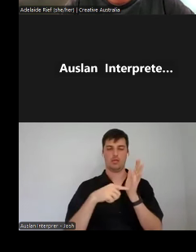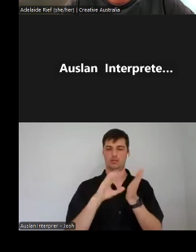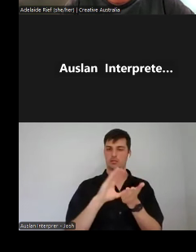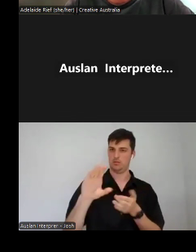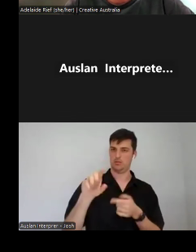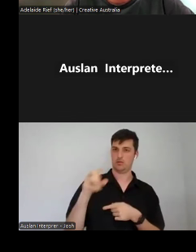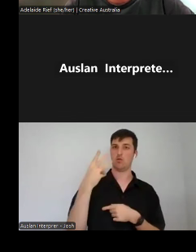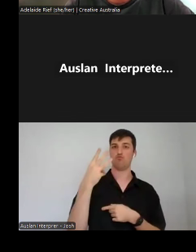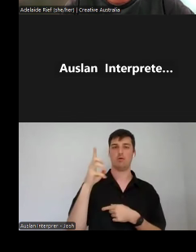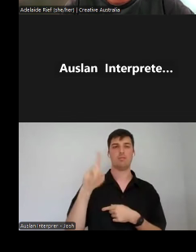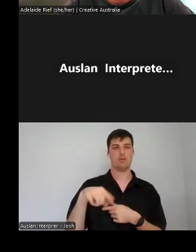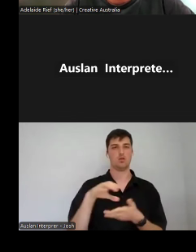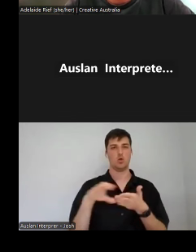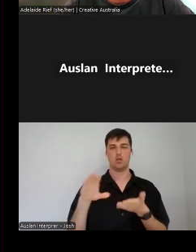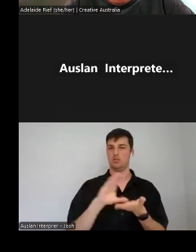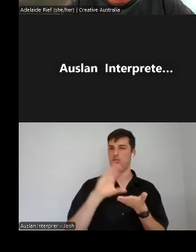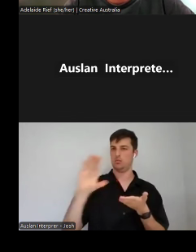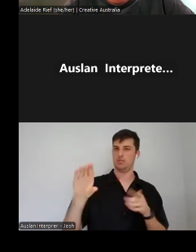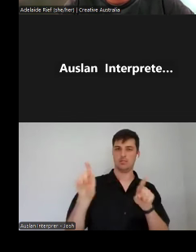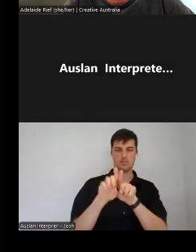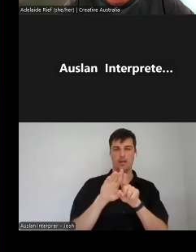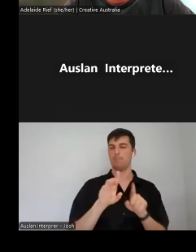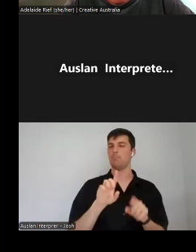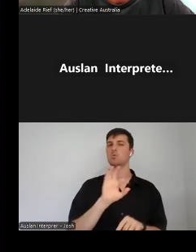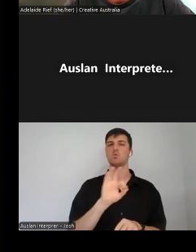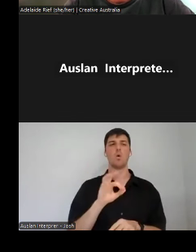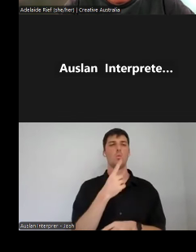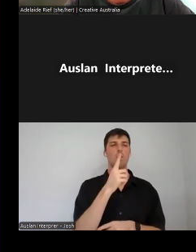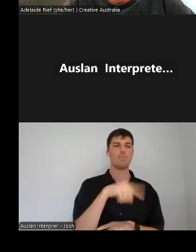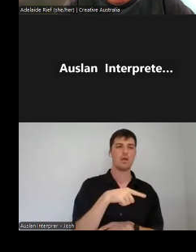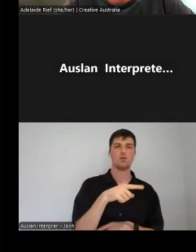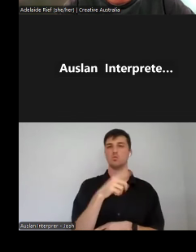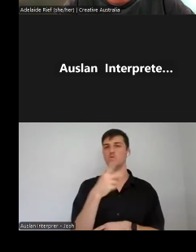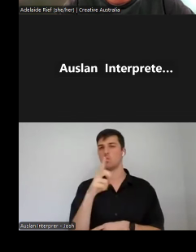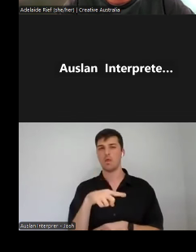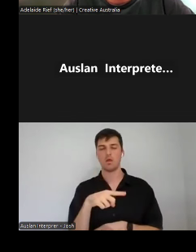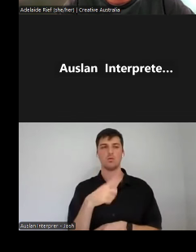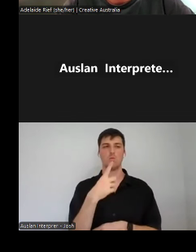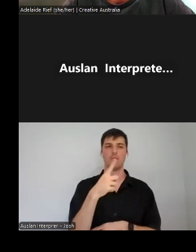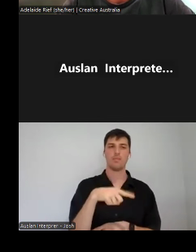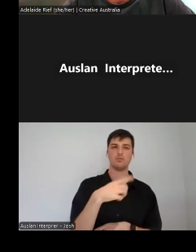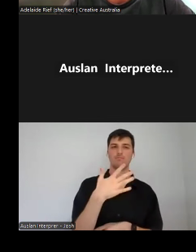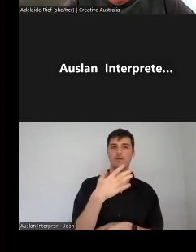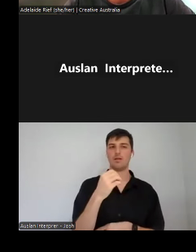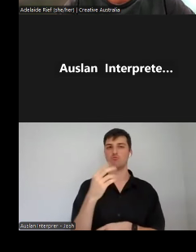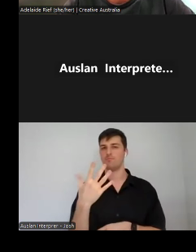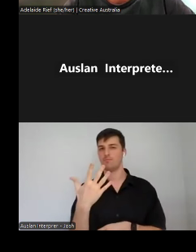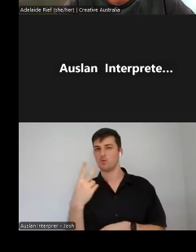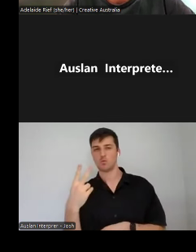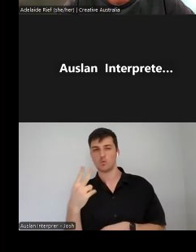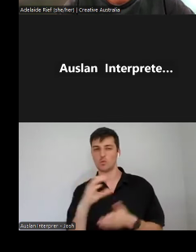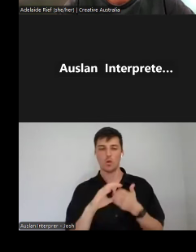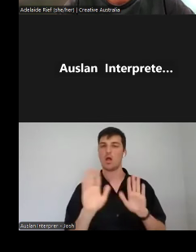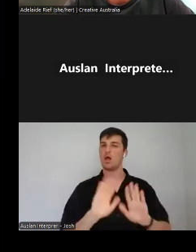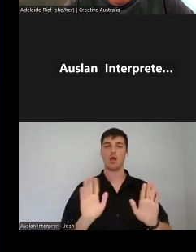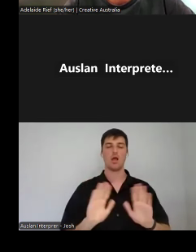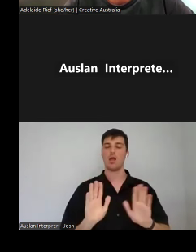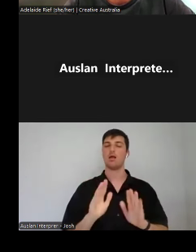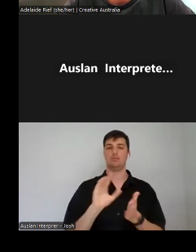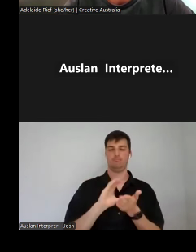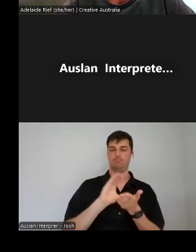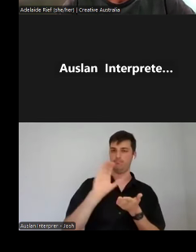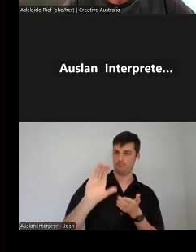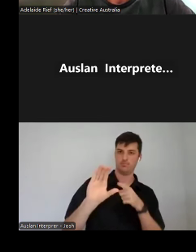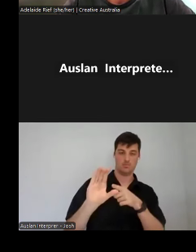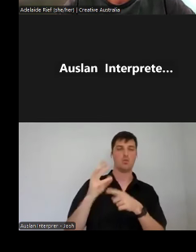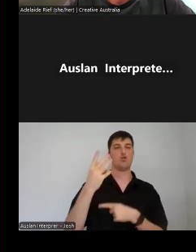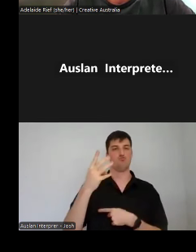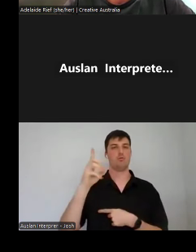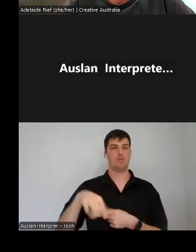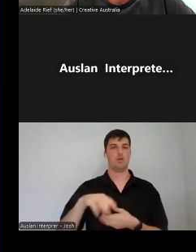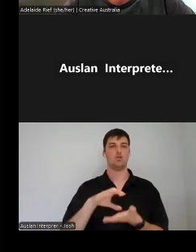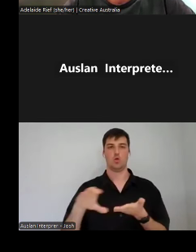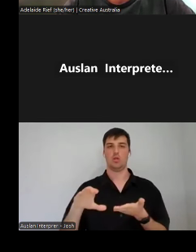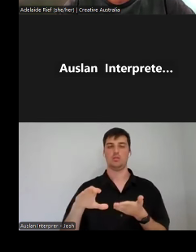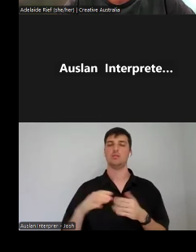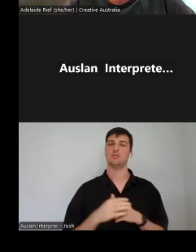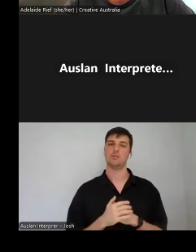flat rate. So you don't apply for 1,000, 2,000, or 552, you apply for $3,000. You apply for training